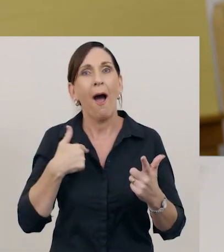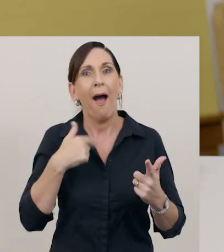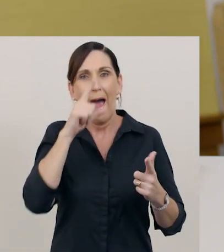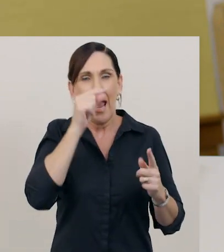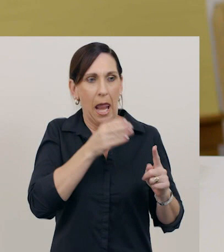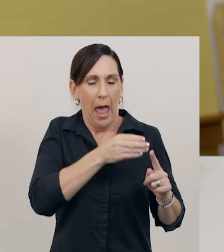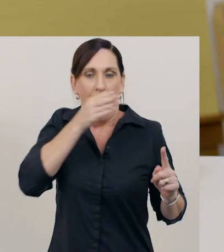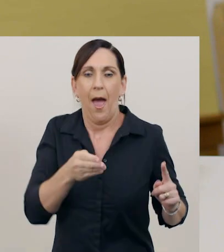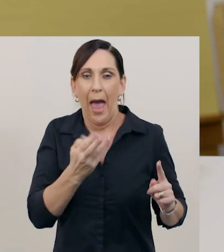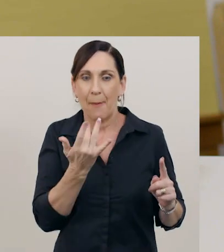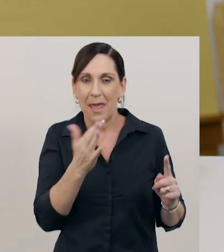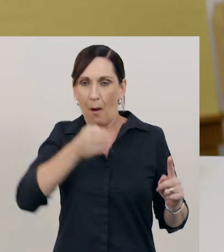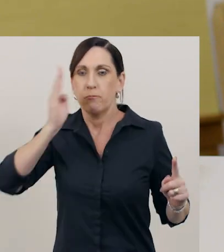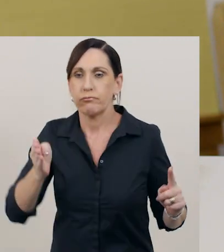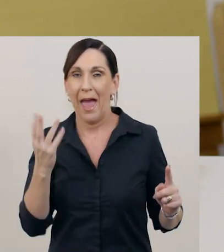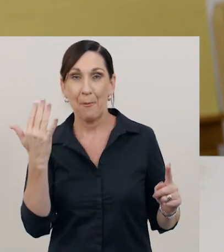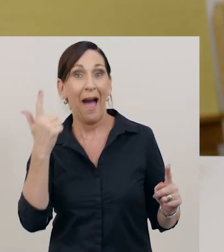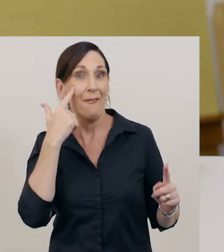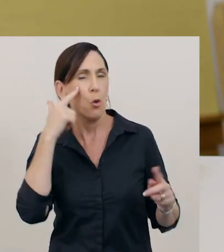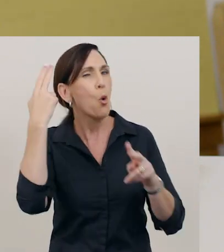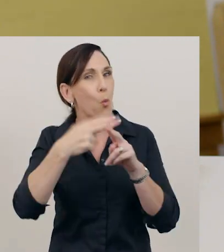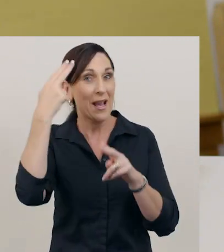You can join in if you like. Let’s start.